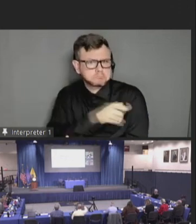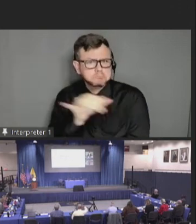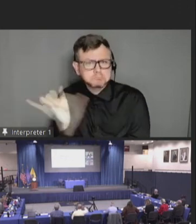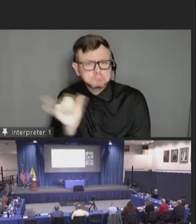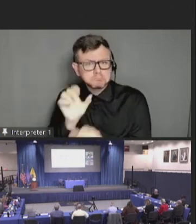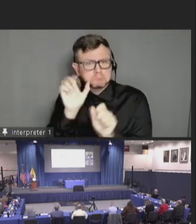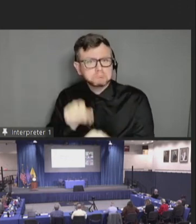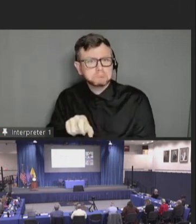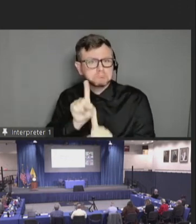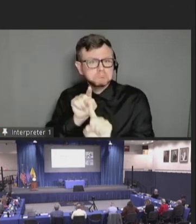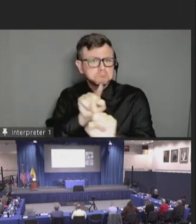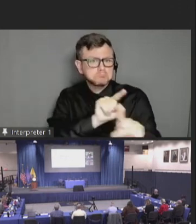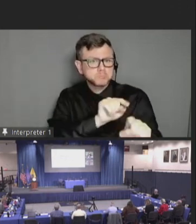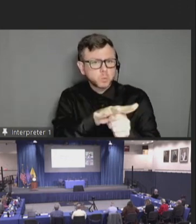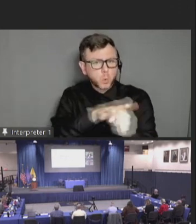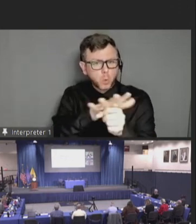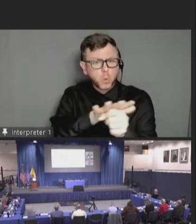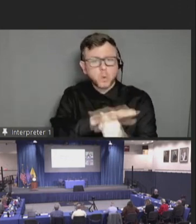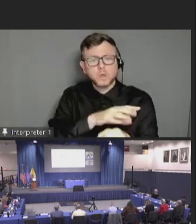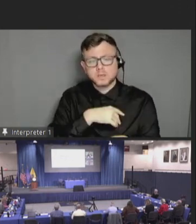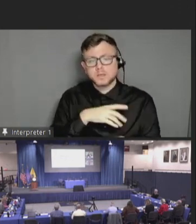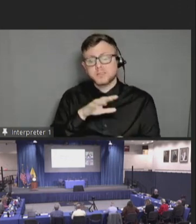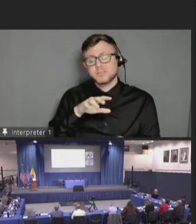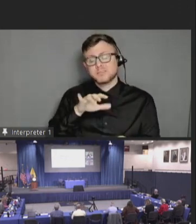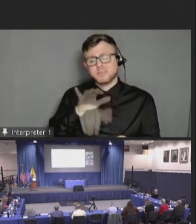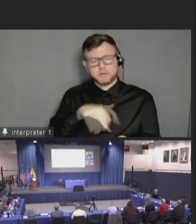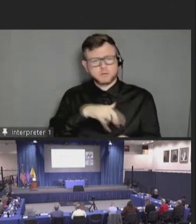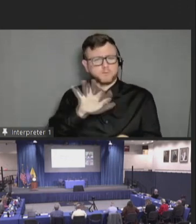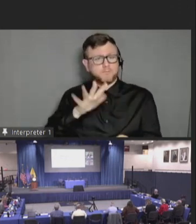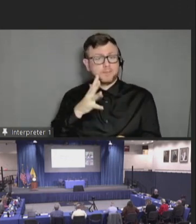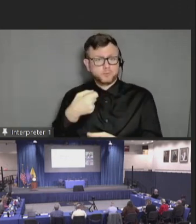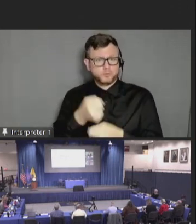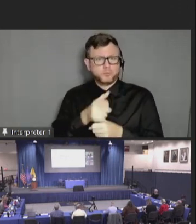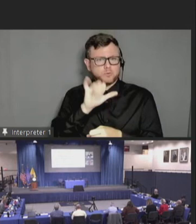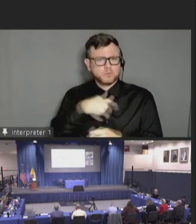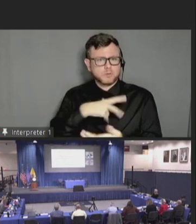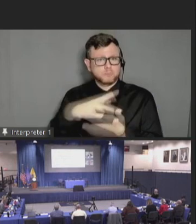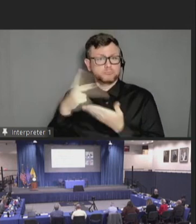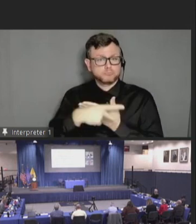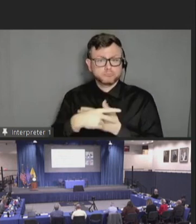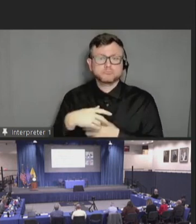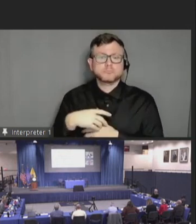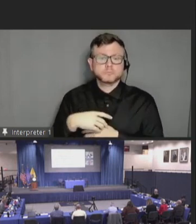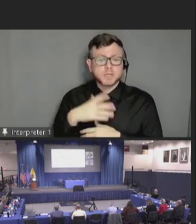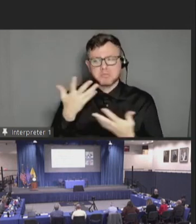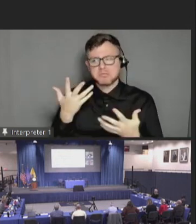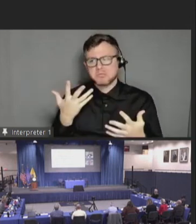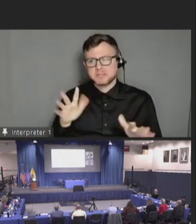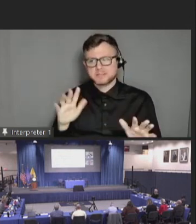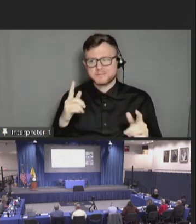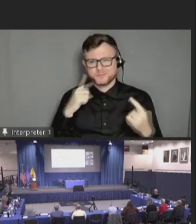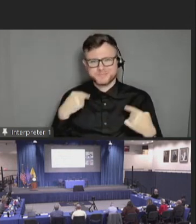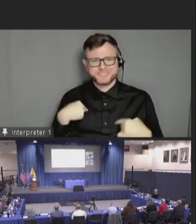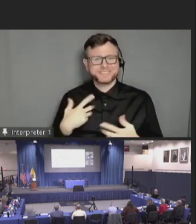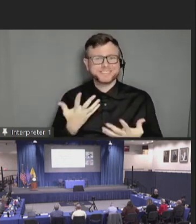that's about our fifth year with that program. So, that's about it from me. Thank you.